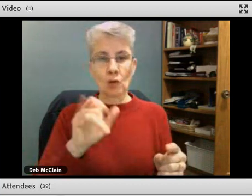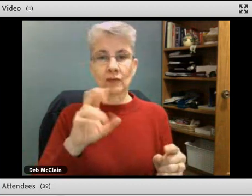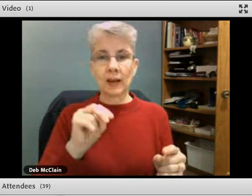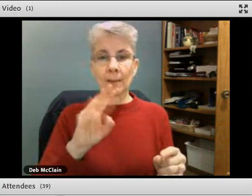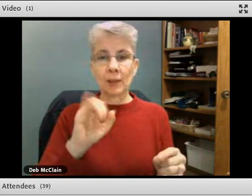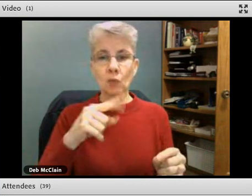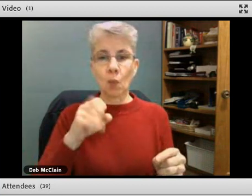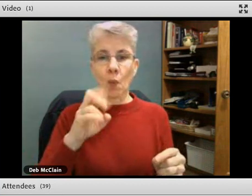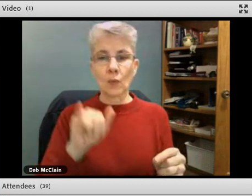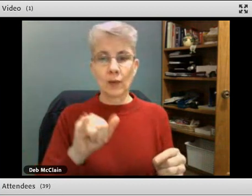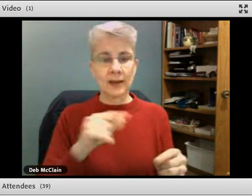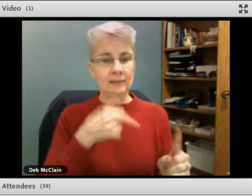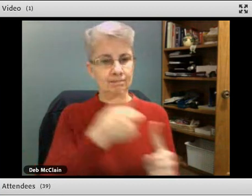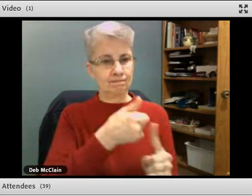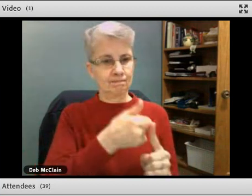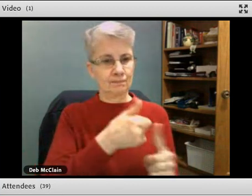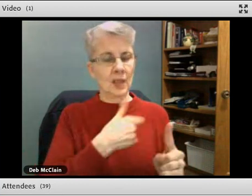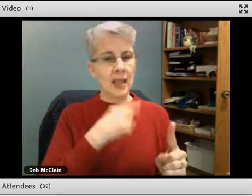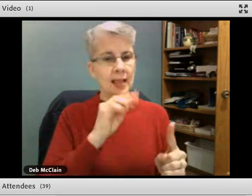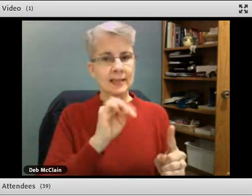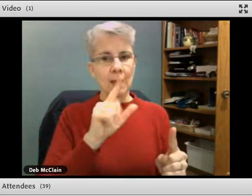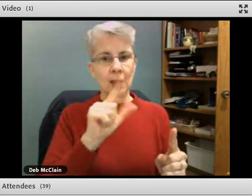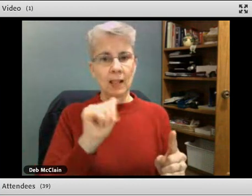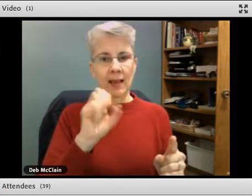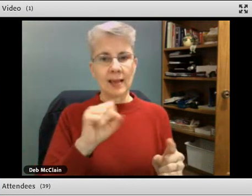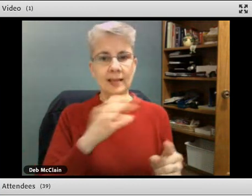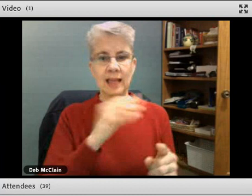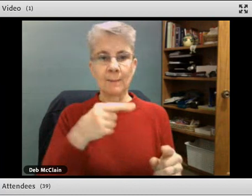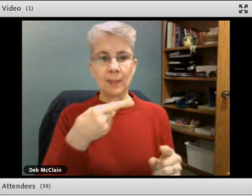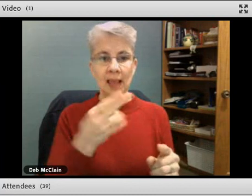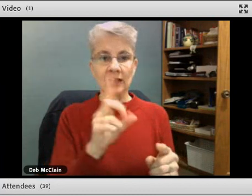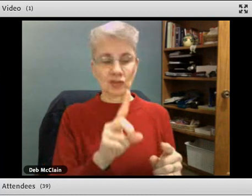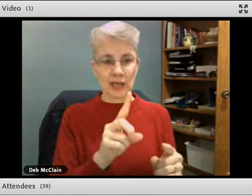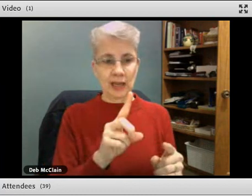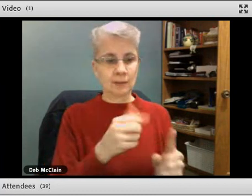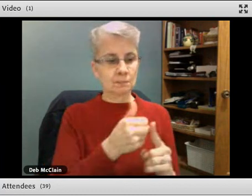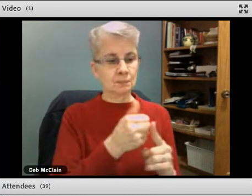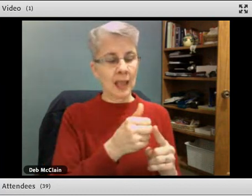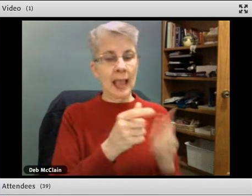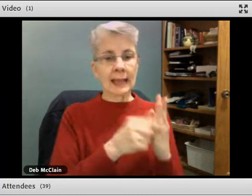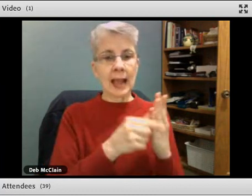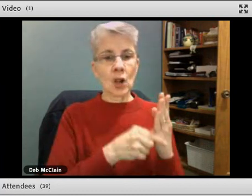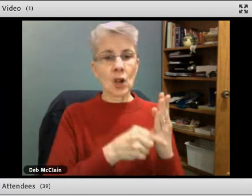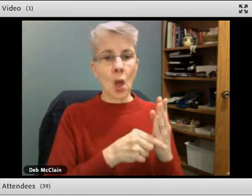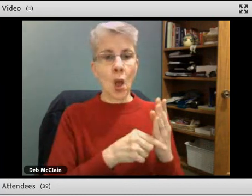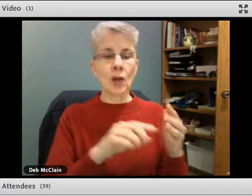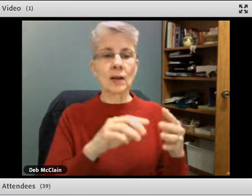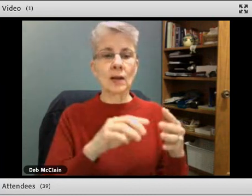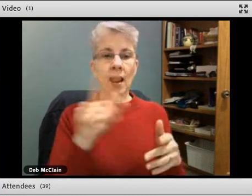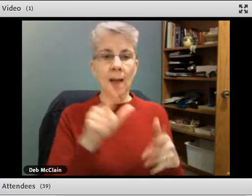Maurine McCourry, MLIS and PhD, was a catalog librarian and reference librarian at Oberlin College